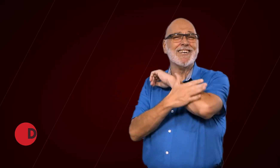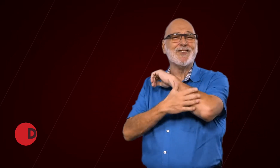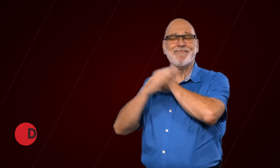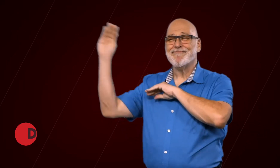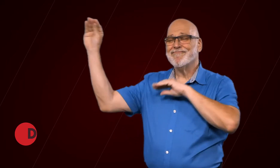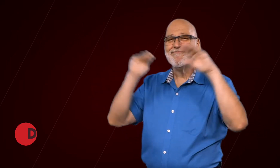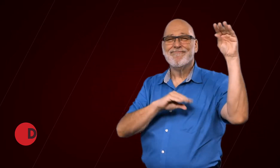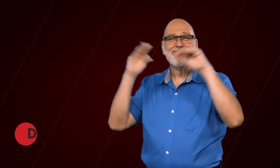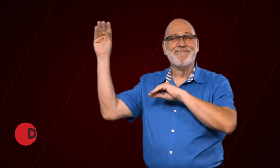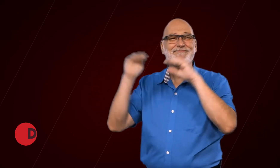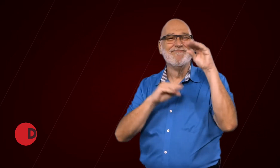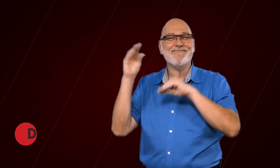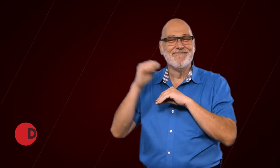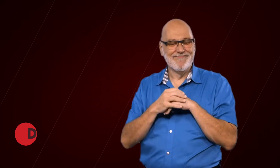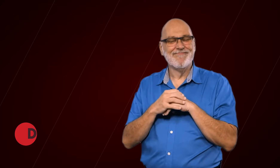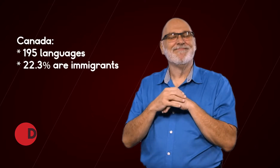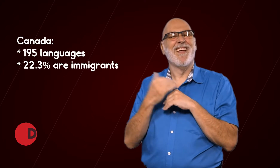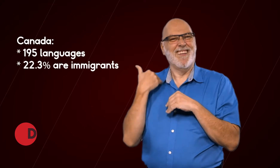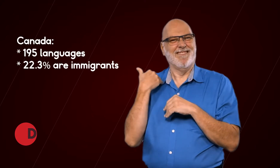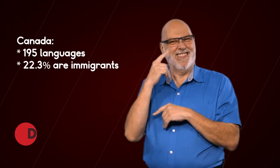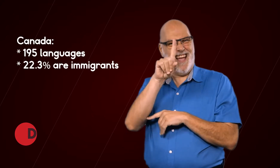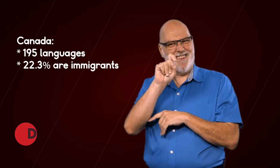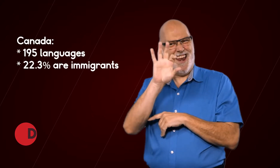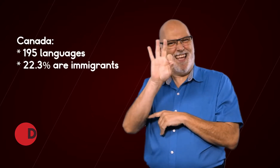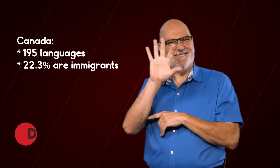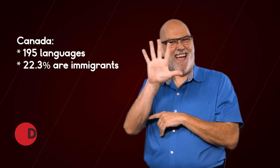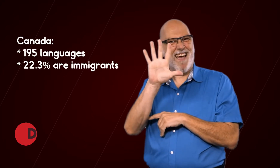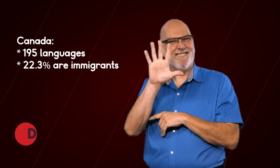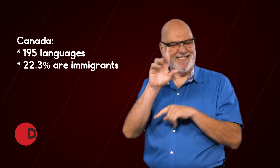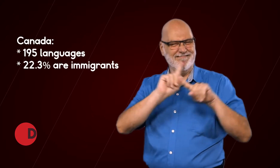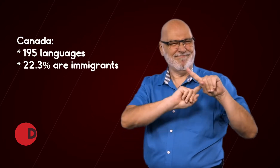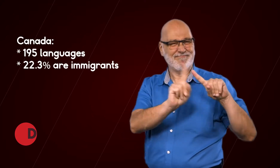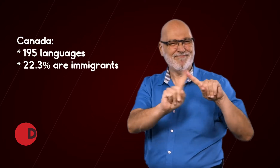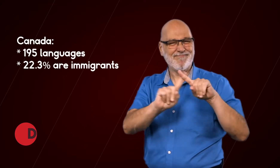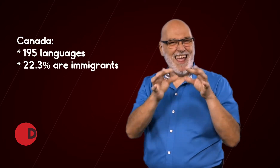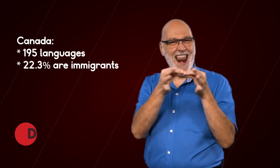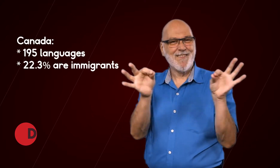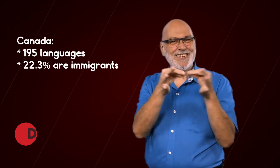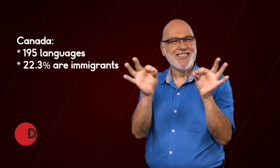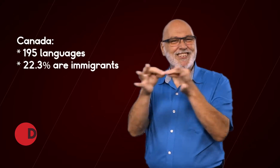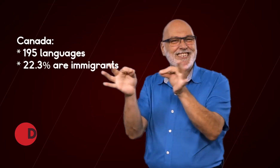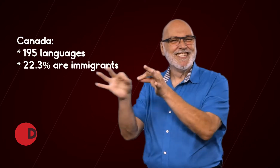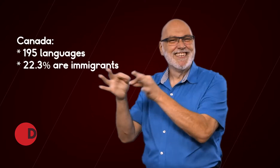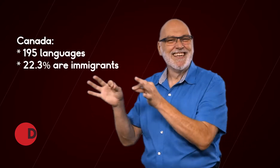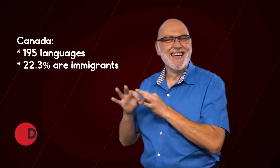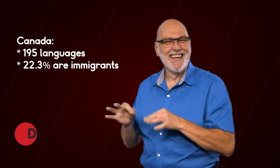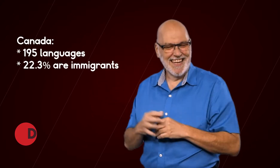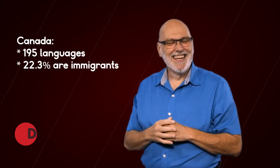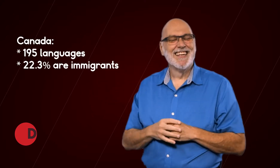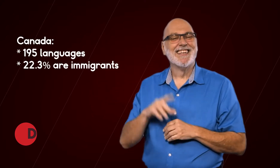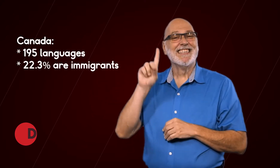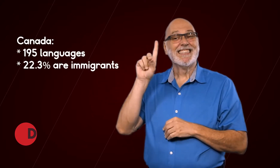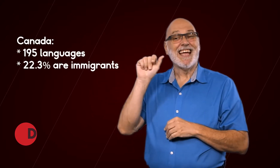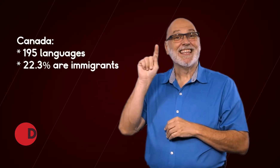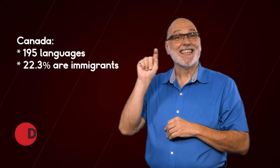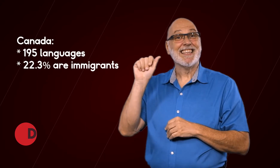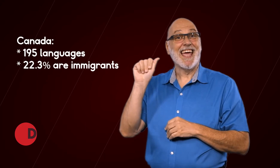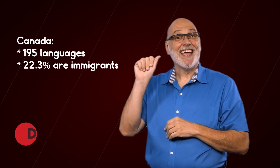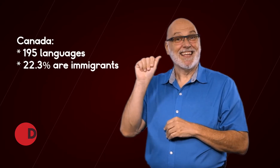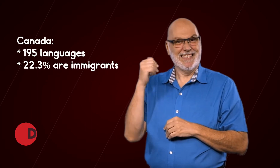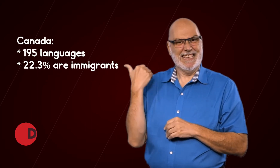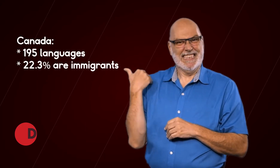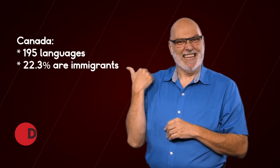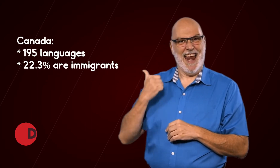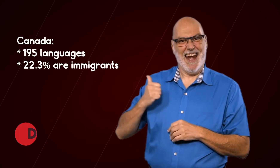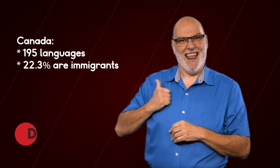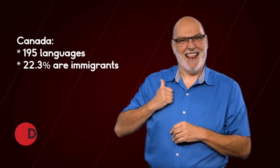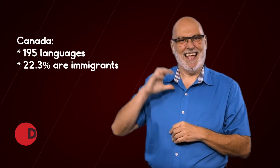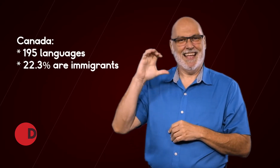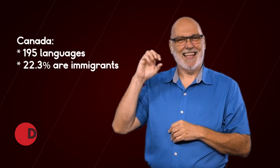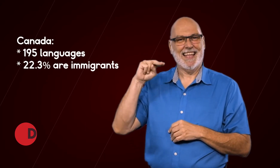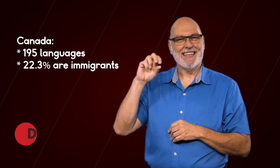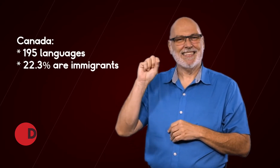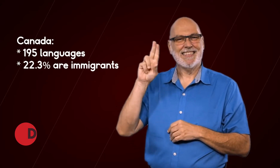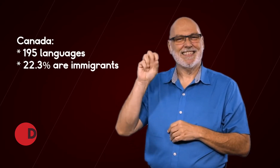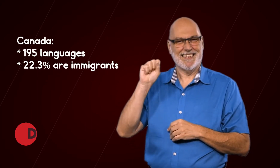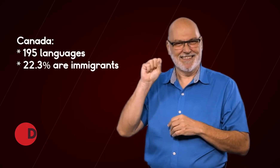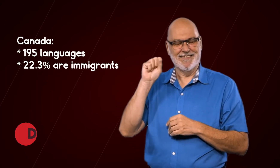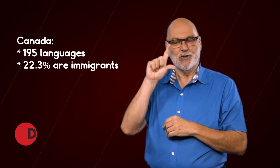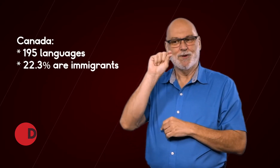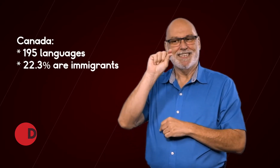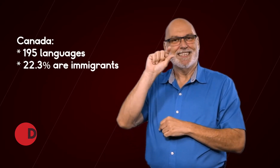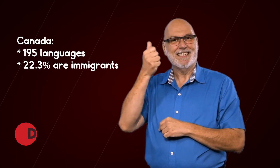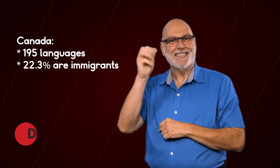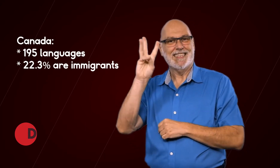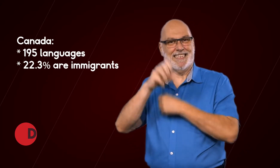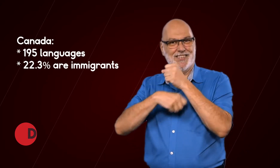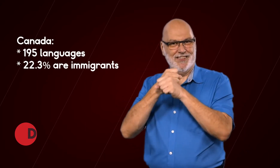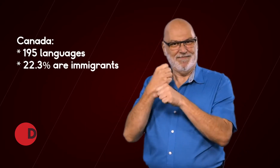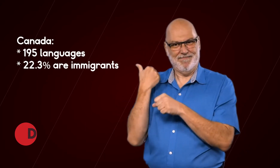world with 195 different languages. Data from the Canada Census in 2016